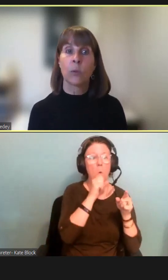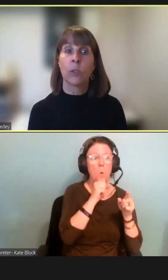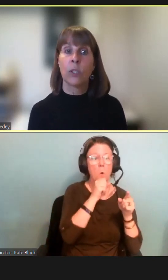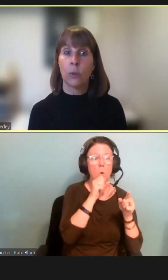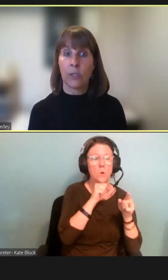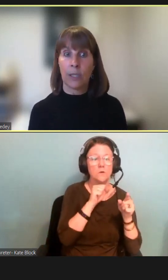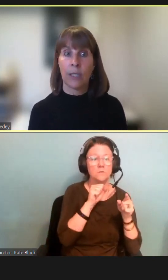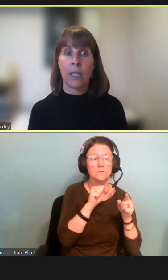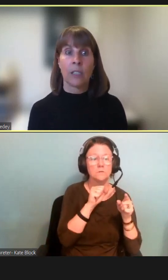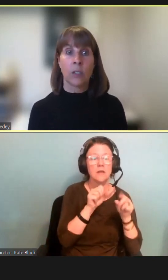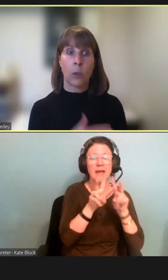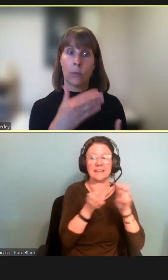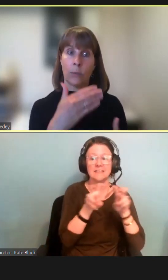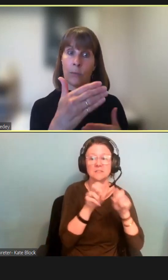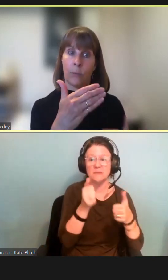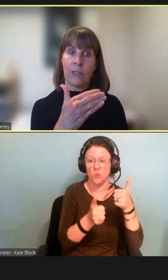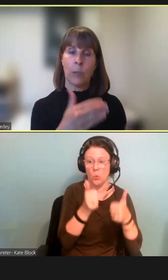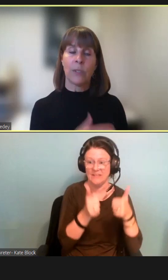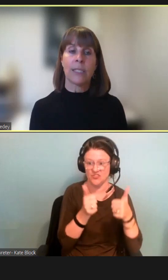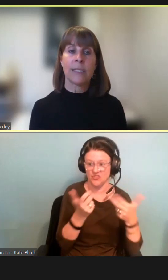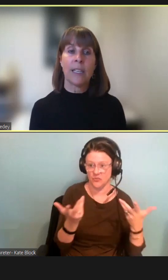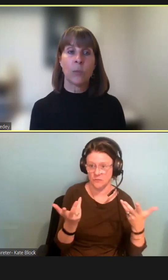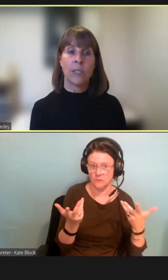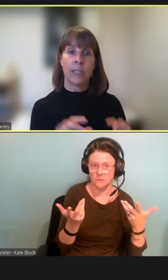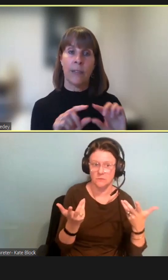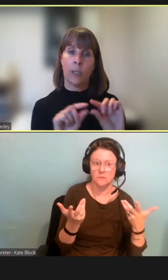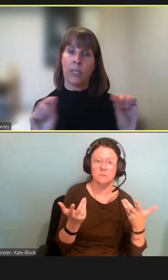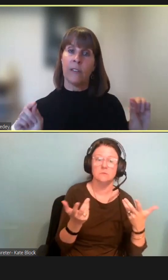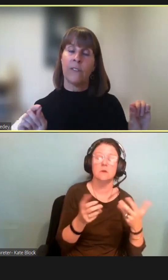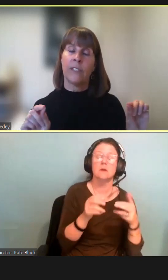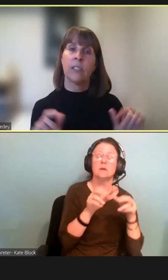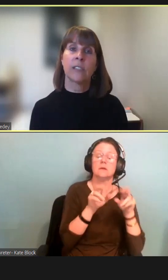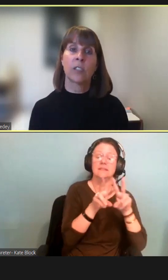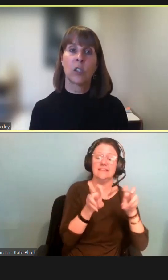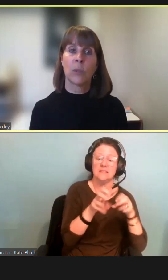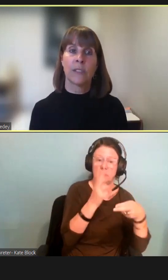using so we label the assessment and then we have fields that are specific